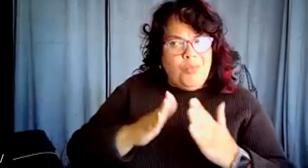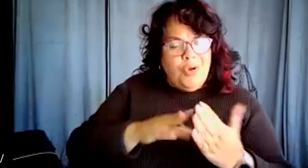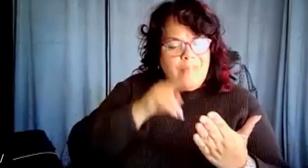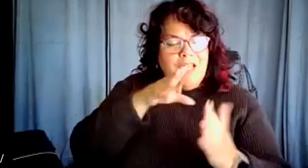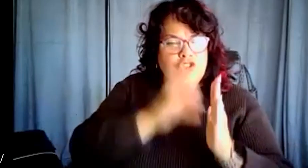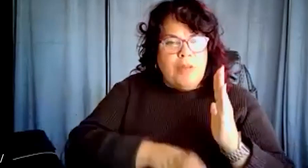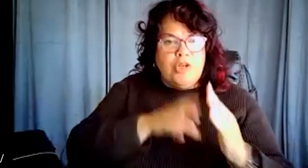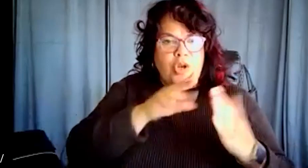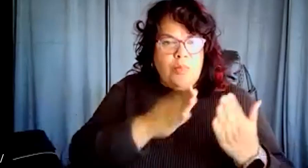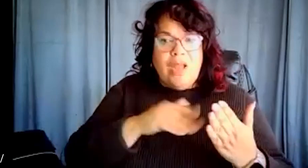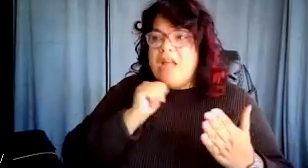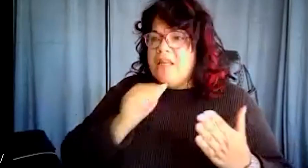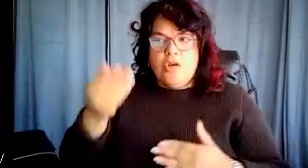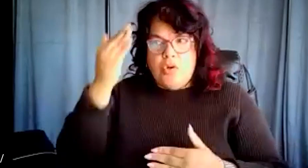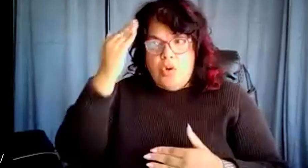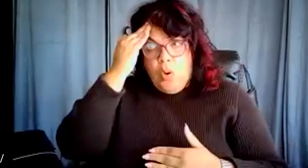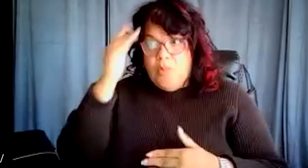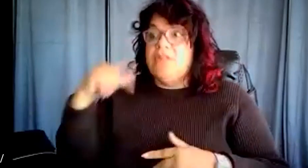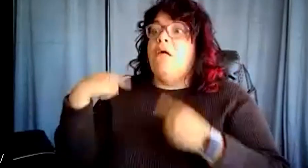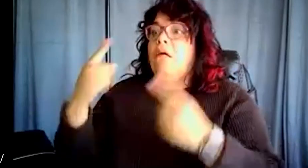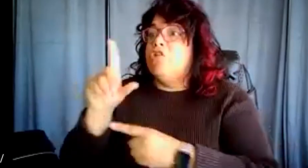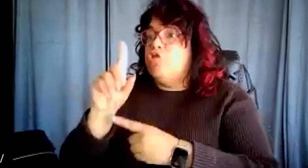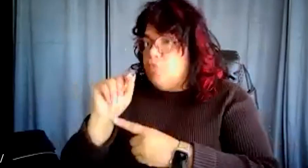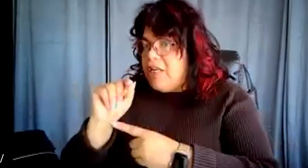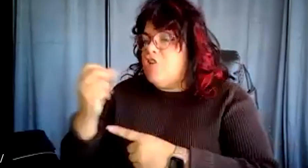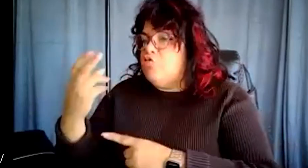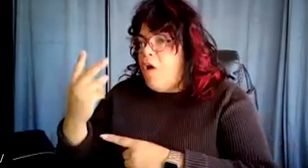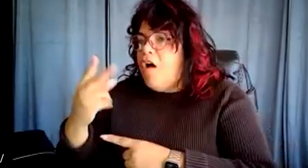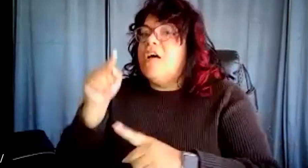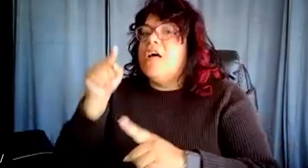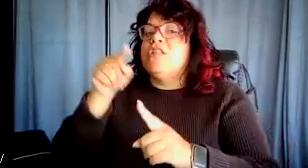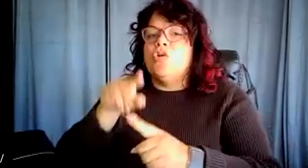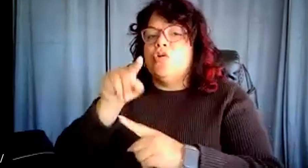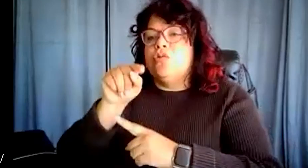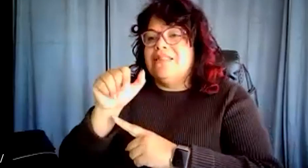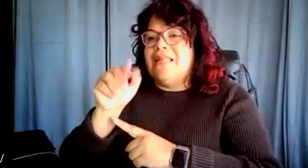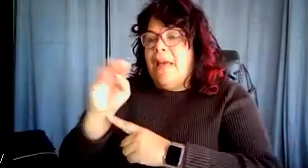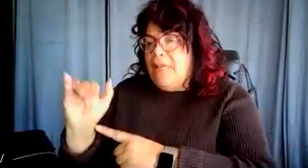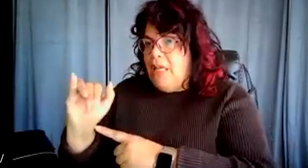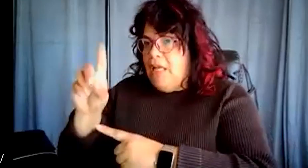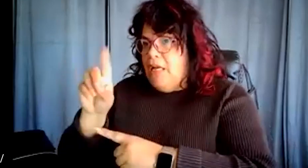until 2012 that Tammy Duckworth became the first visibly physically disabled woman elected